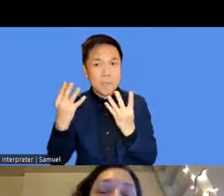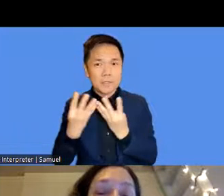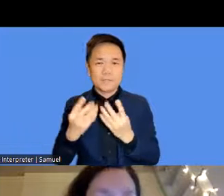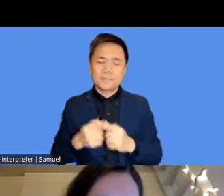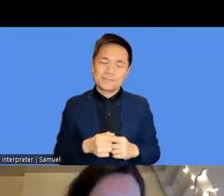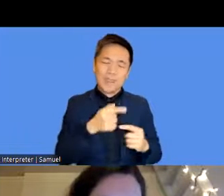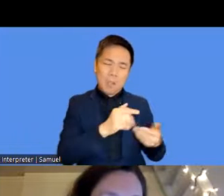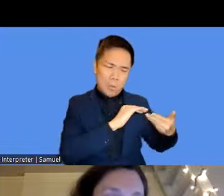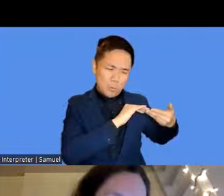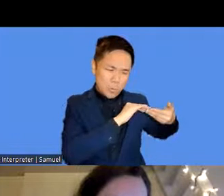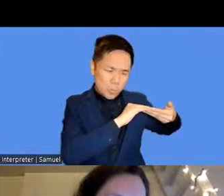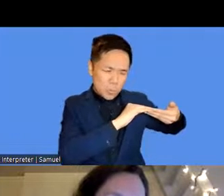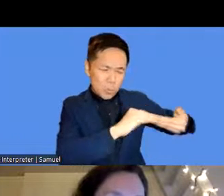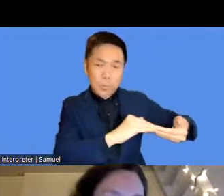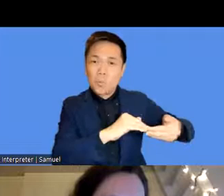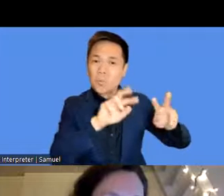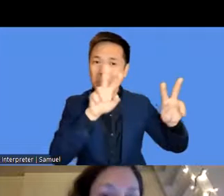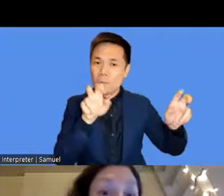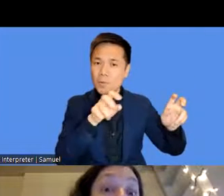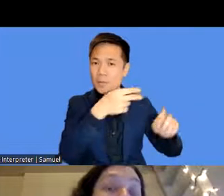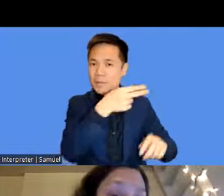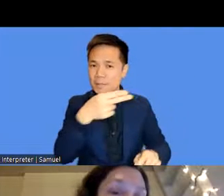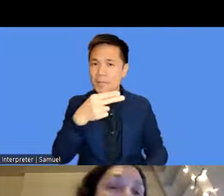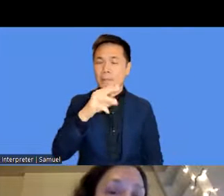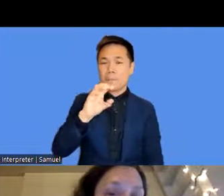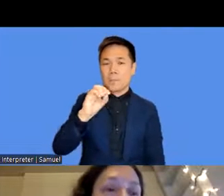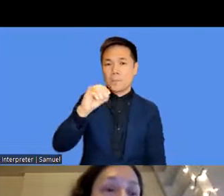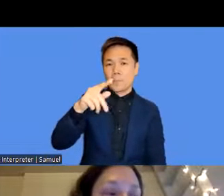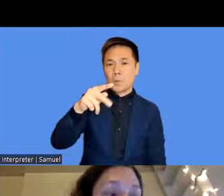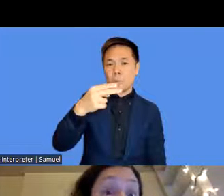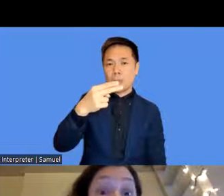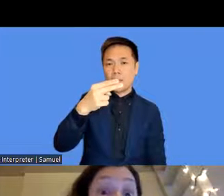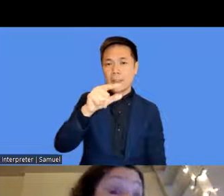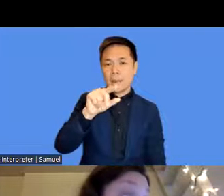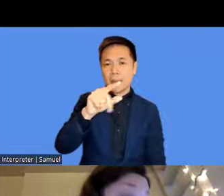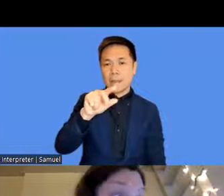framework, which is called the Copenhagen Framework, will be presented in the morning